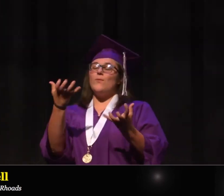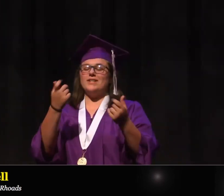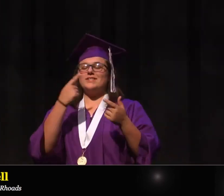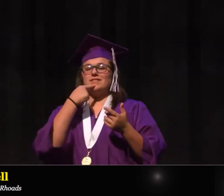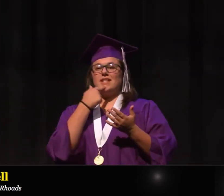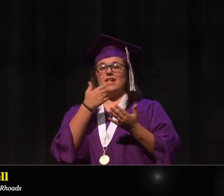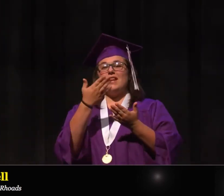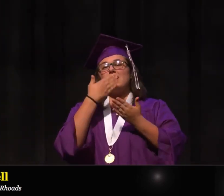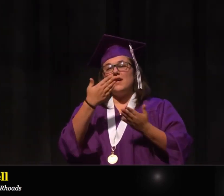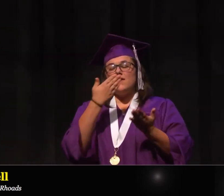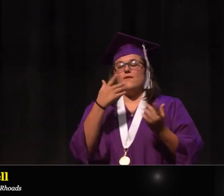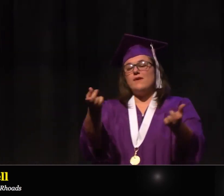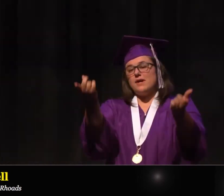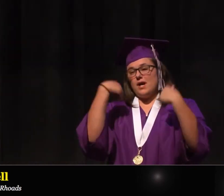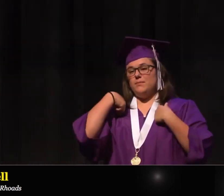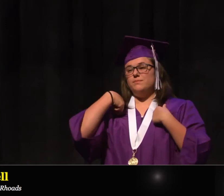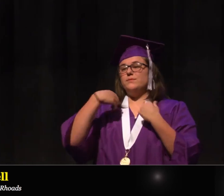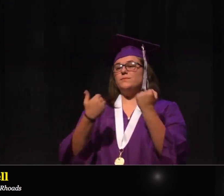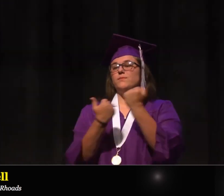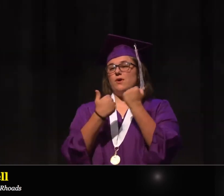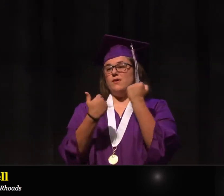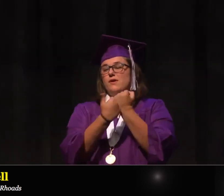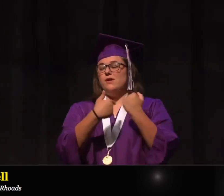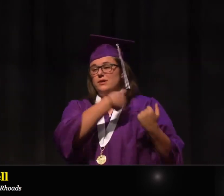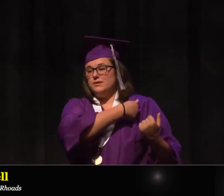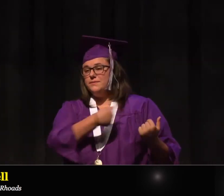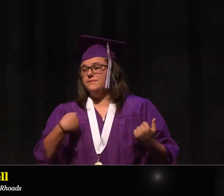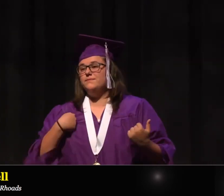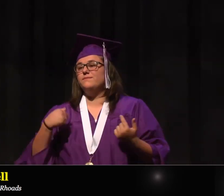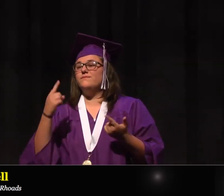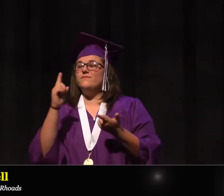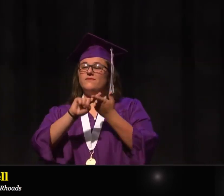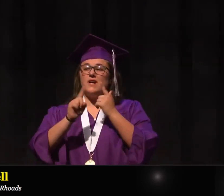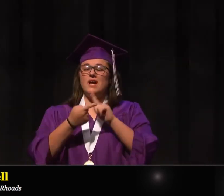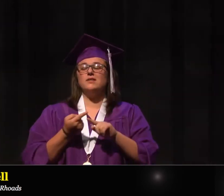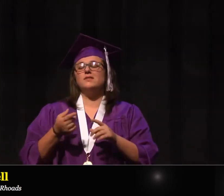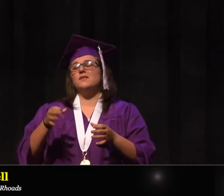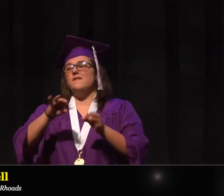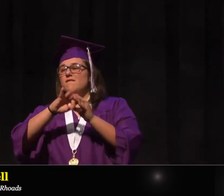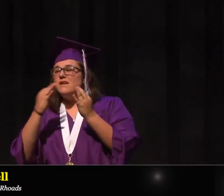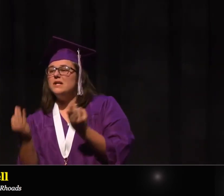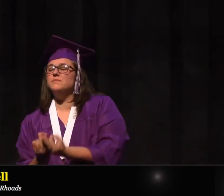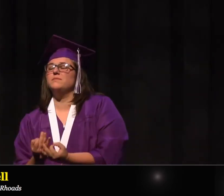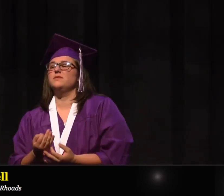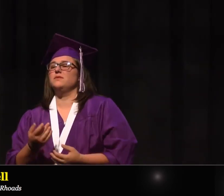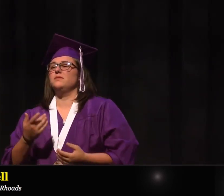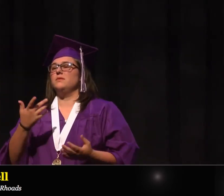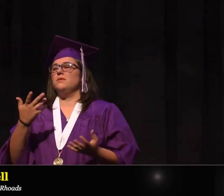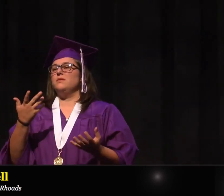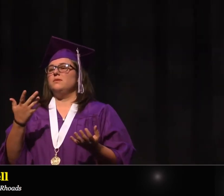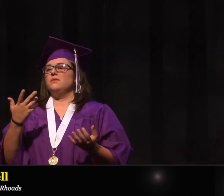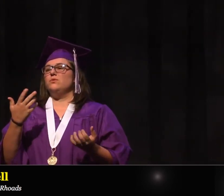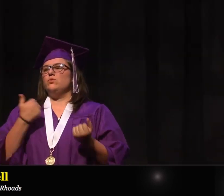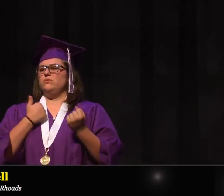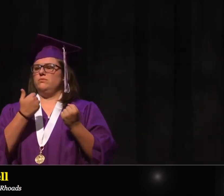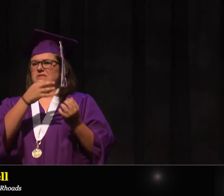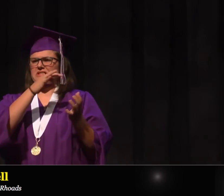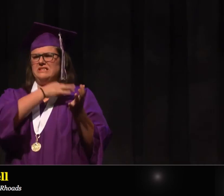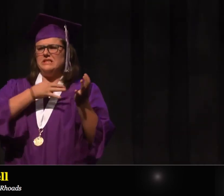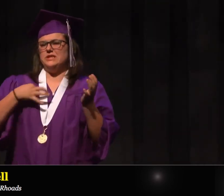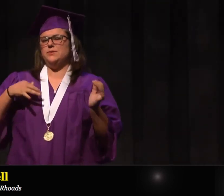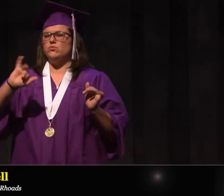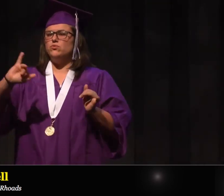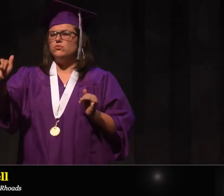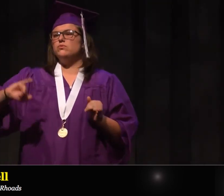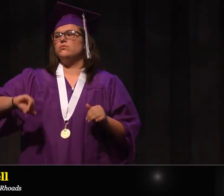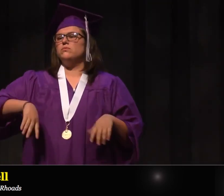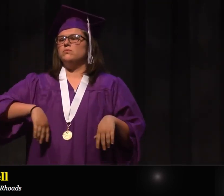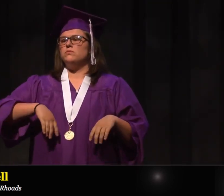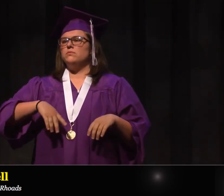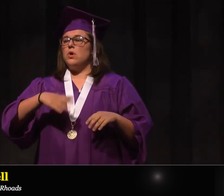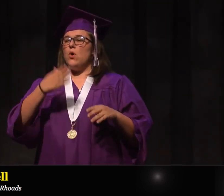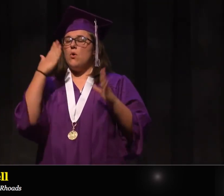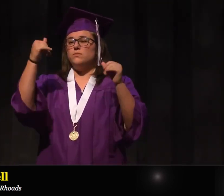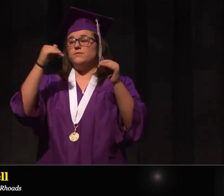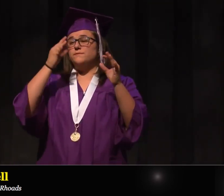I would like to say thank you for coming and supporting us, friends, family, staff.